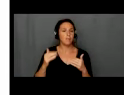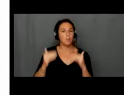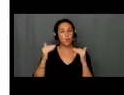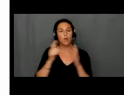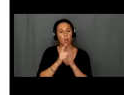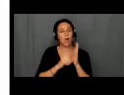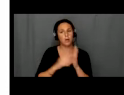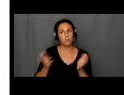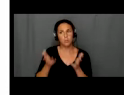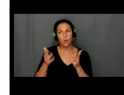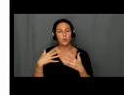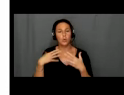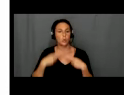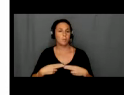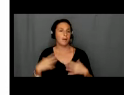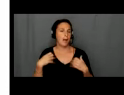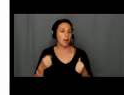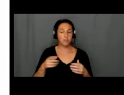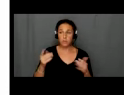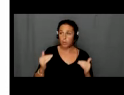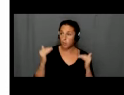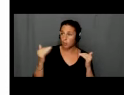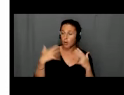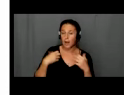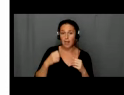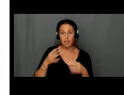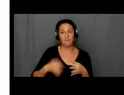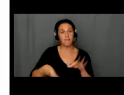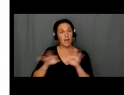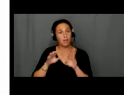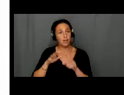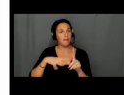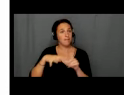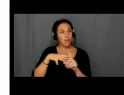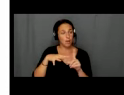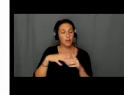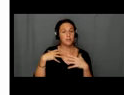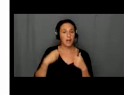they promote laws that value environmental health and wildlife health.